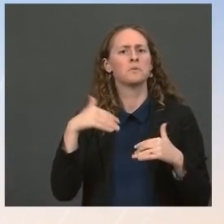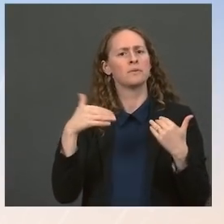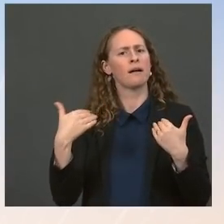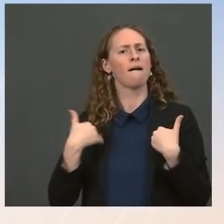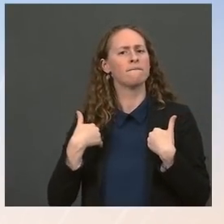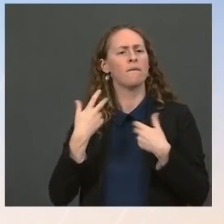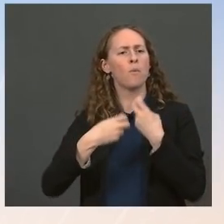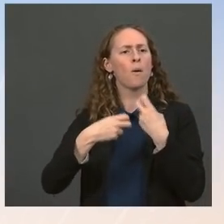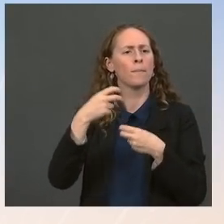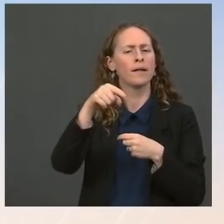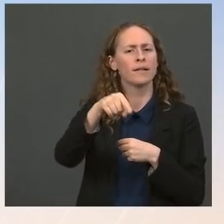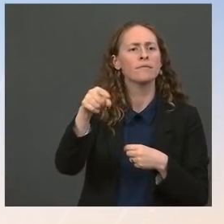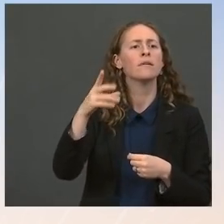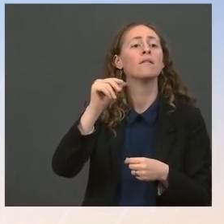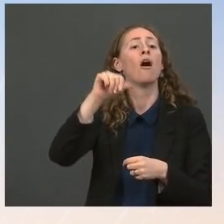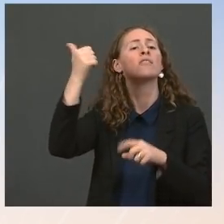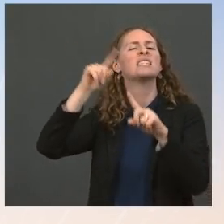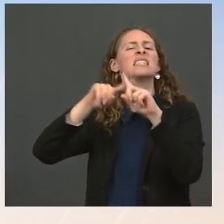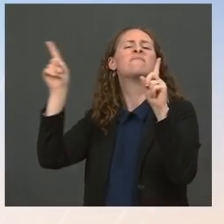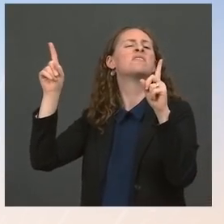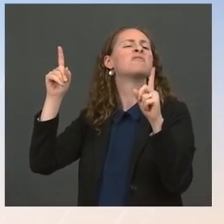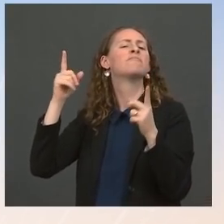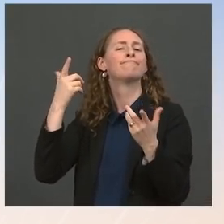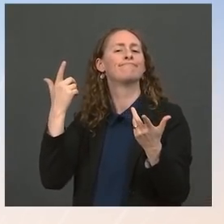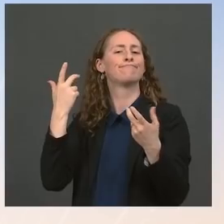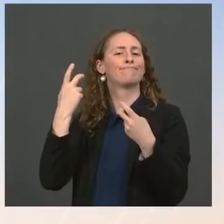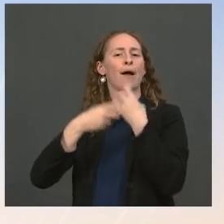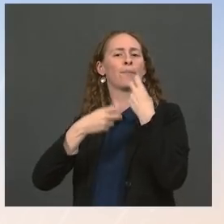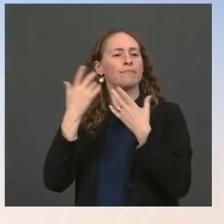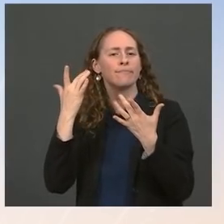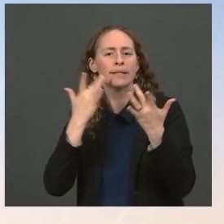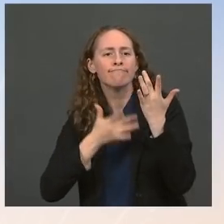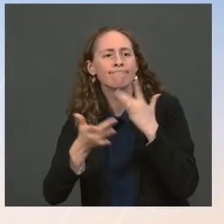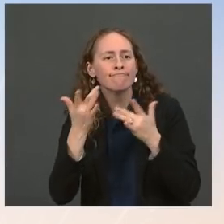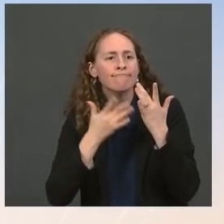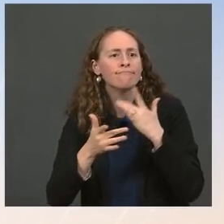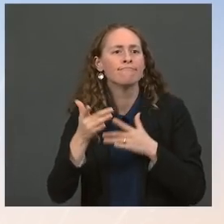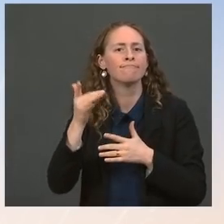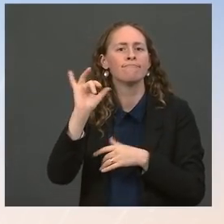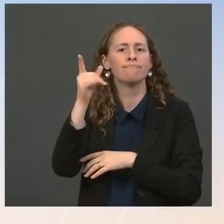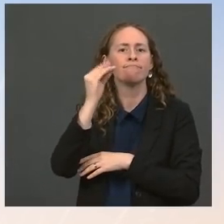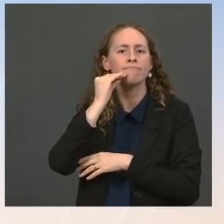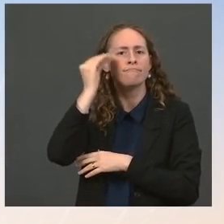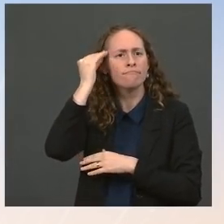as it relates to housing and the cost of housing across the country.